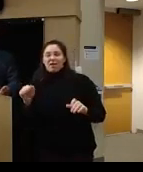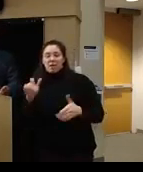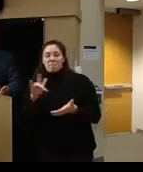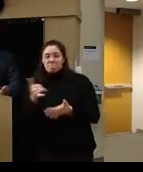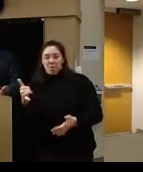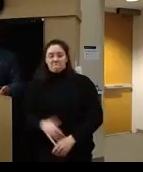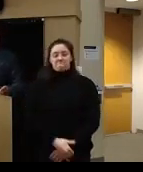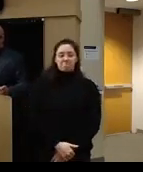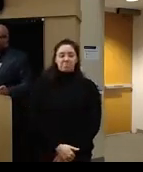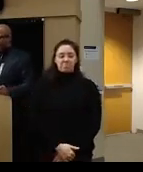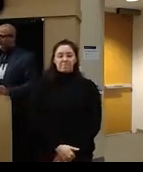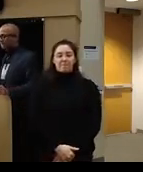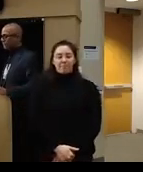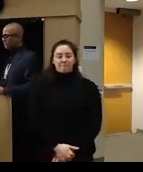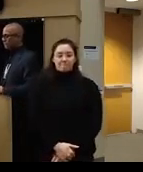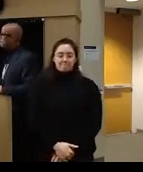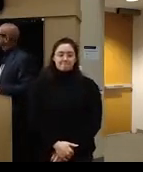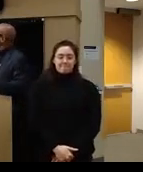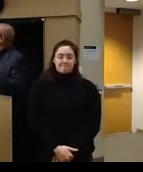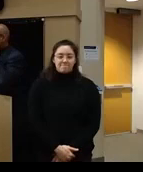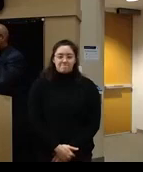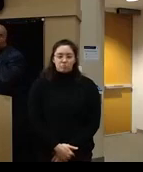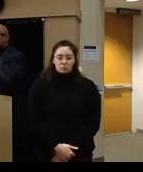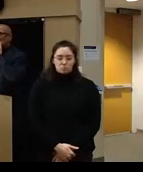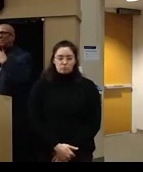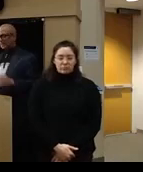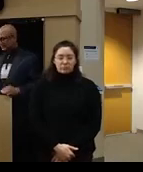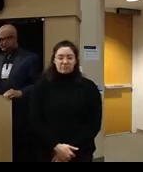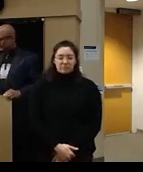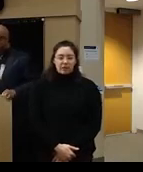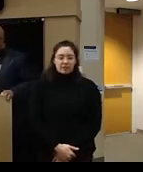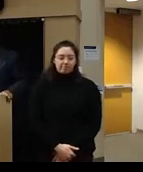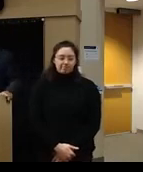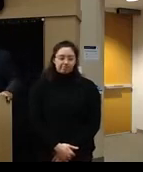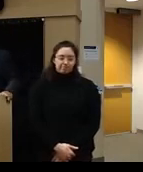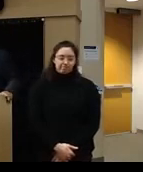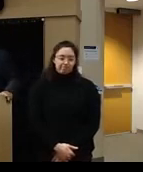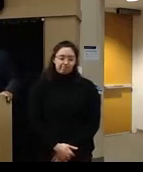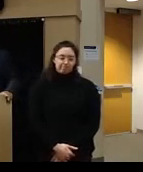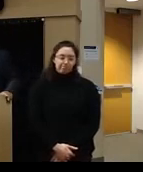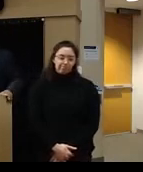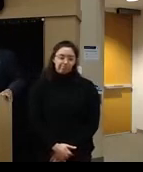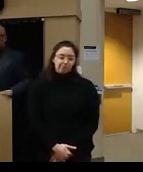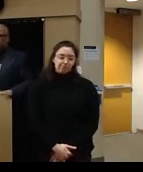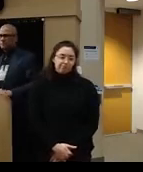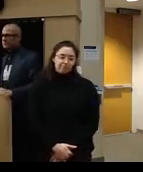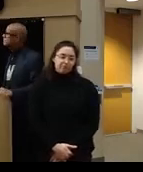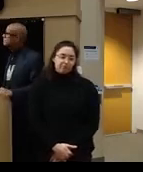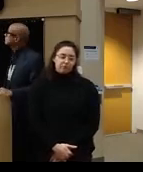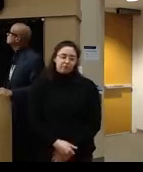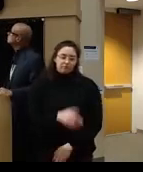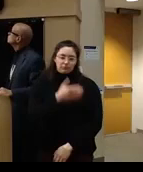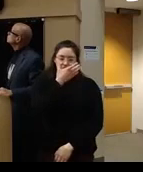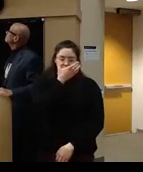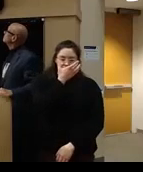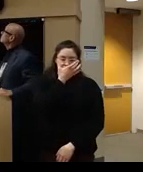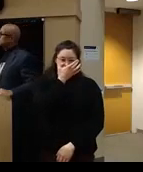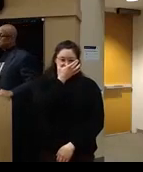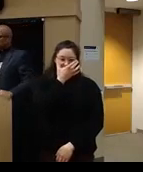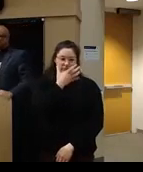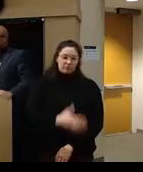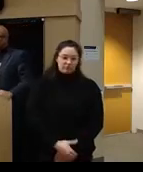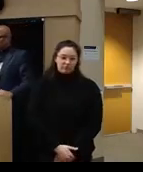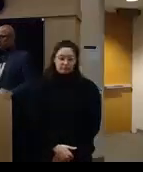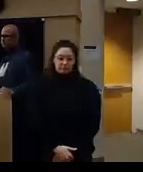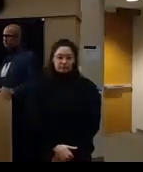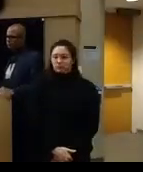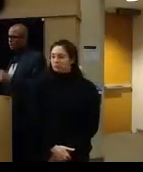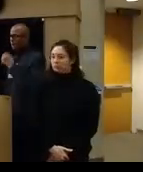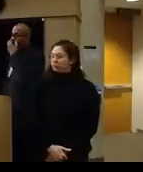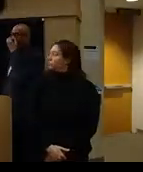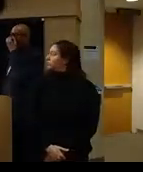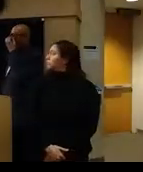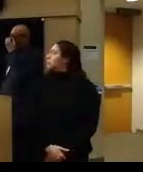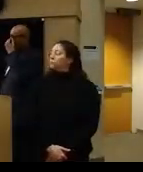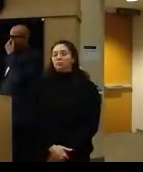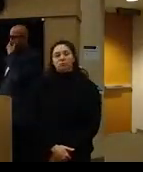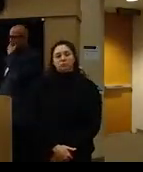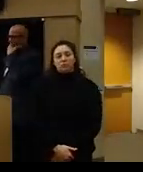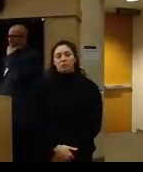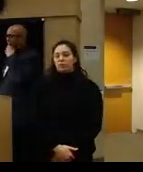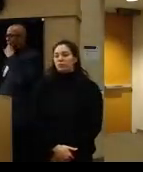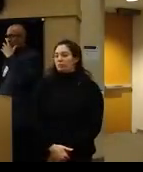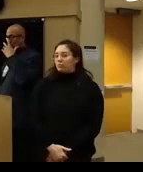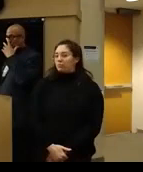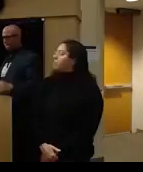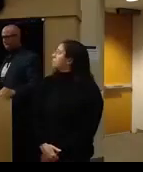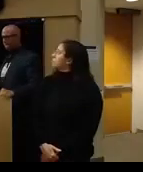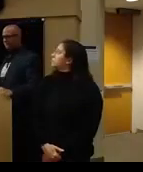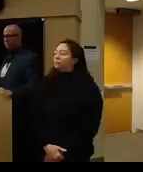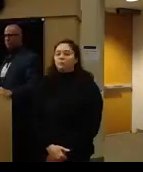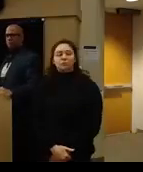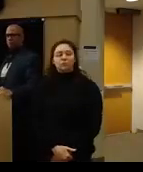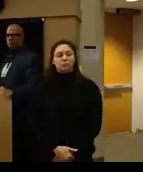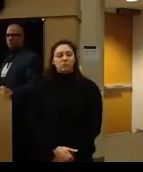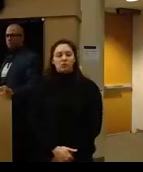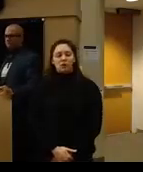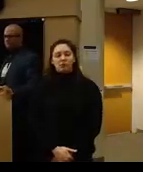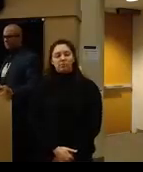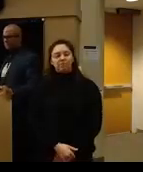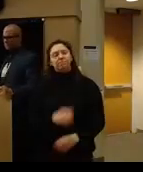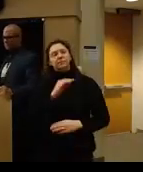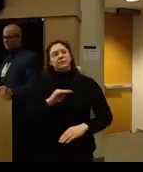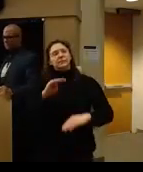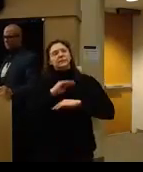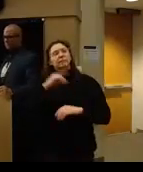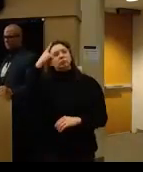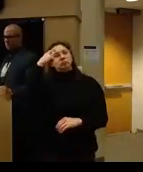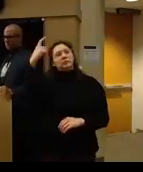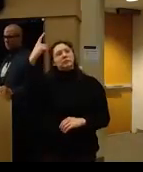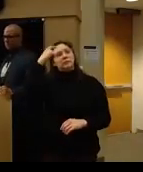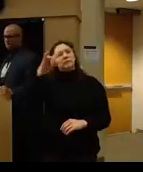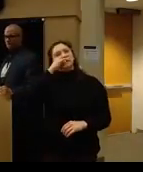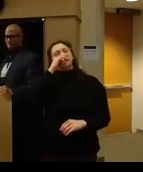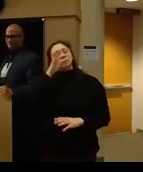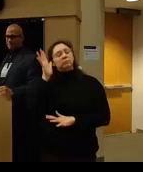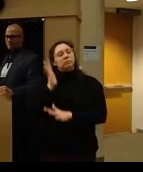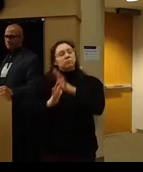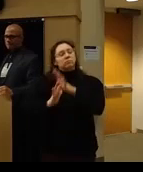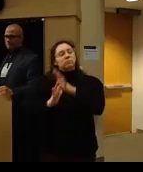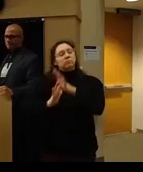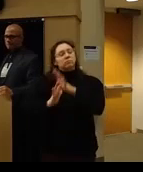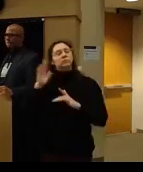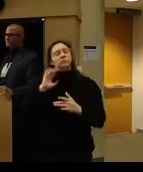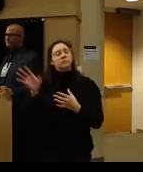okay Yung was satisfied that his dream as a child of a phic Divinity Came From The